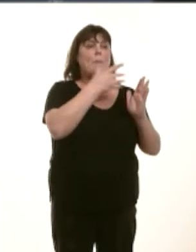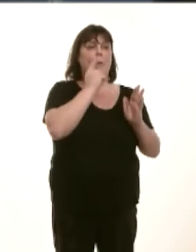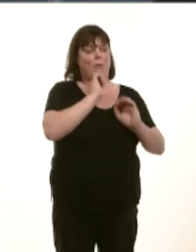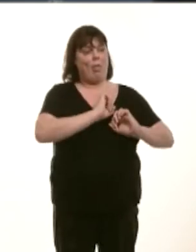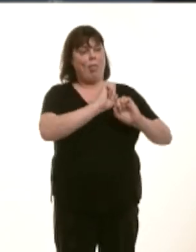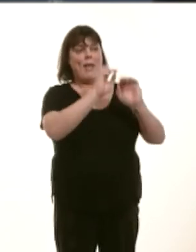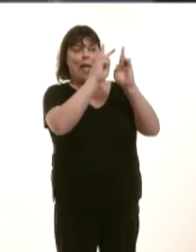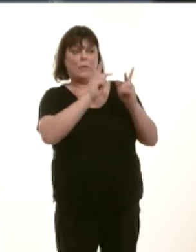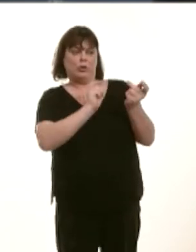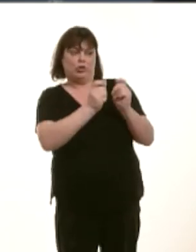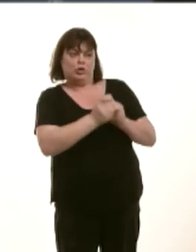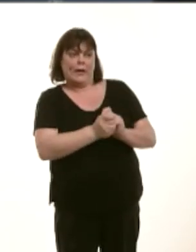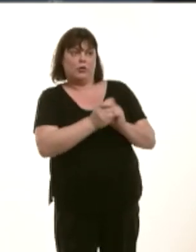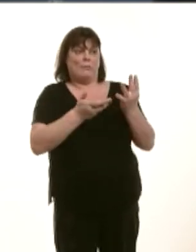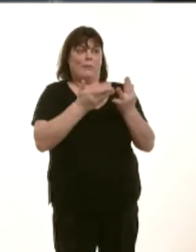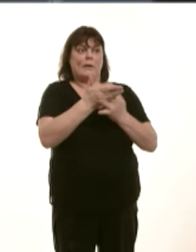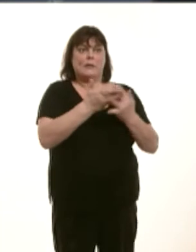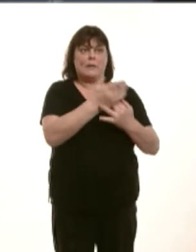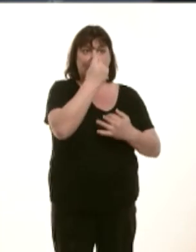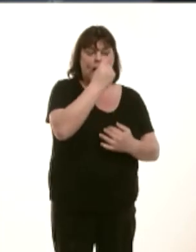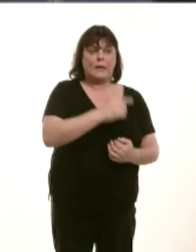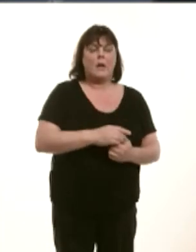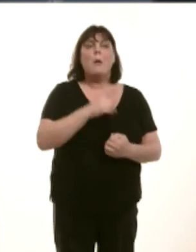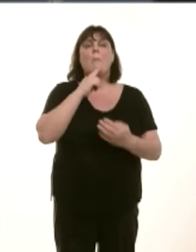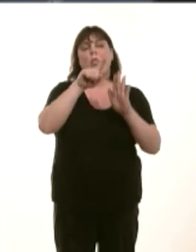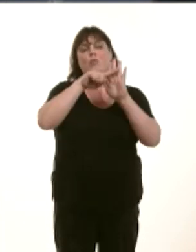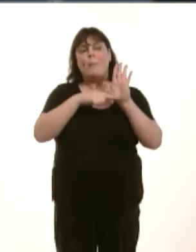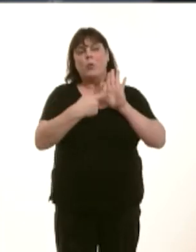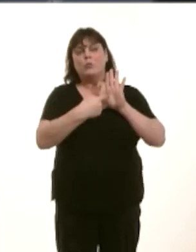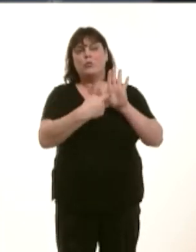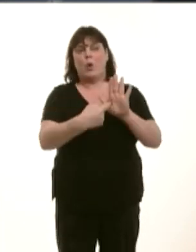on local support, but the report highlights concern with the allocation, distribution,